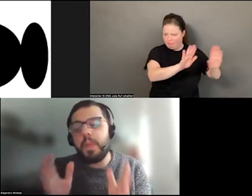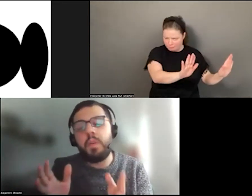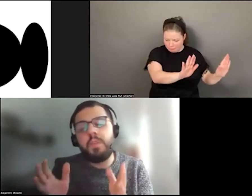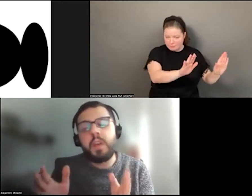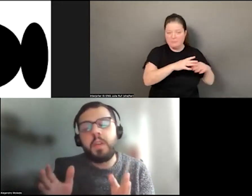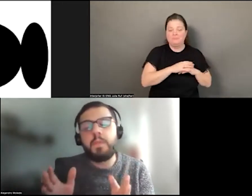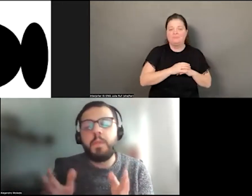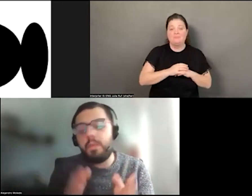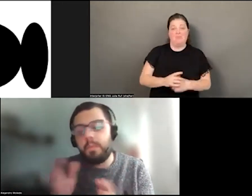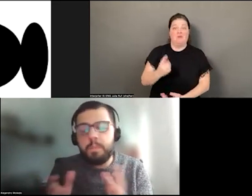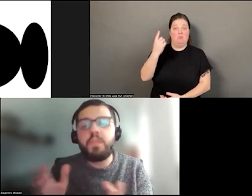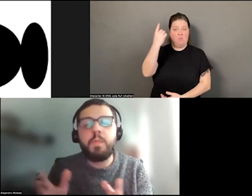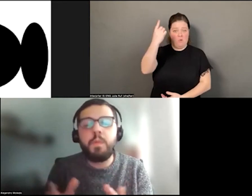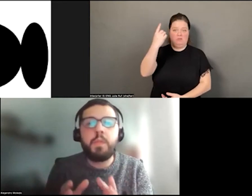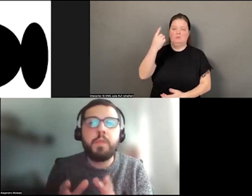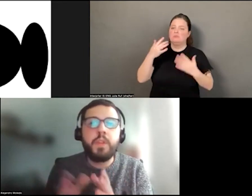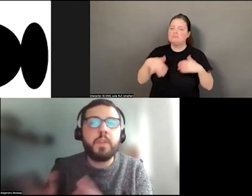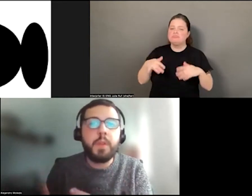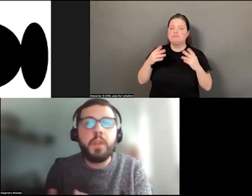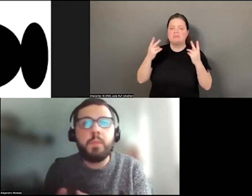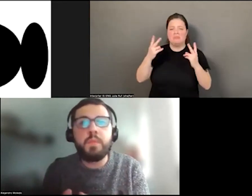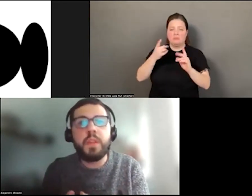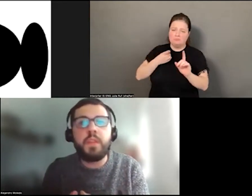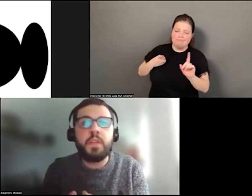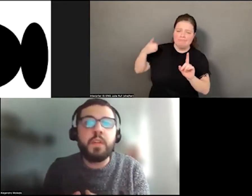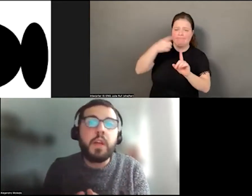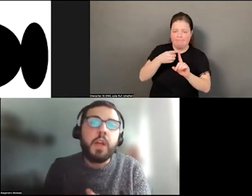big objective or piece of work for the disability movement this year.